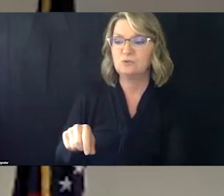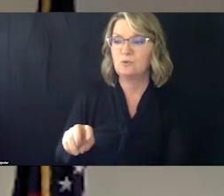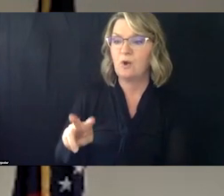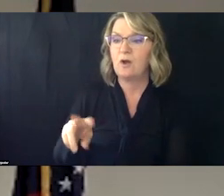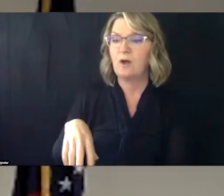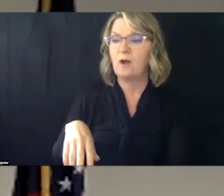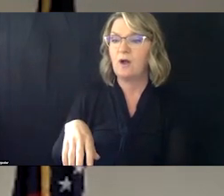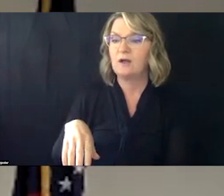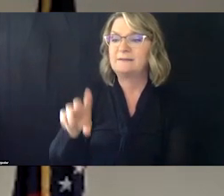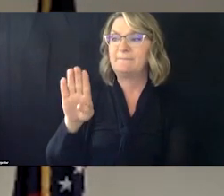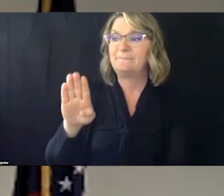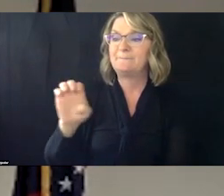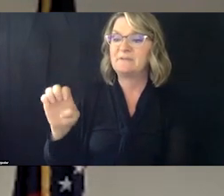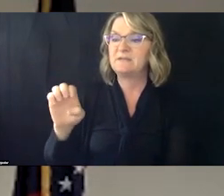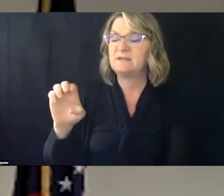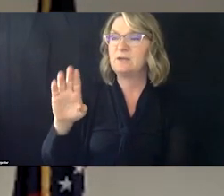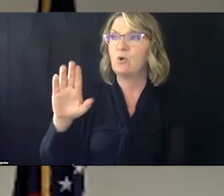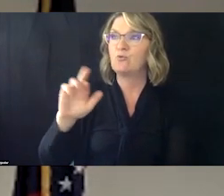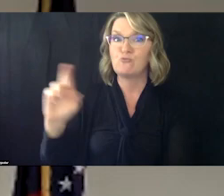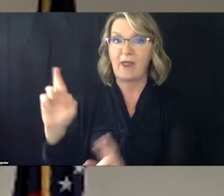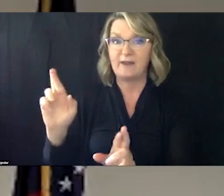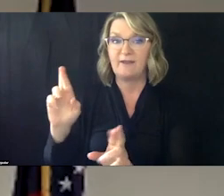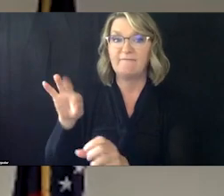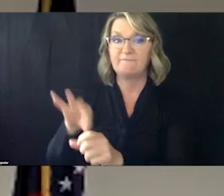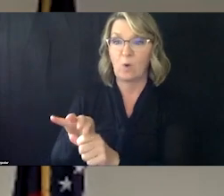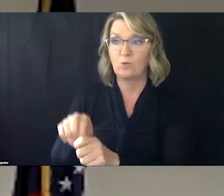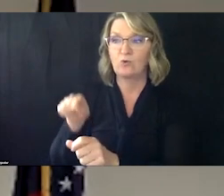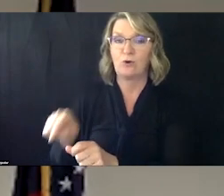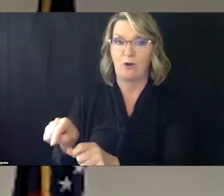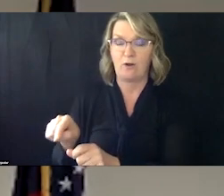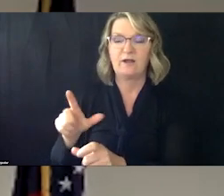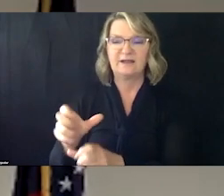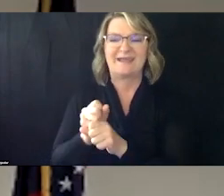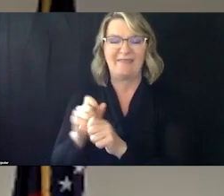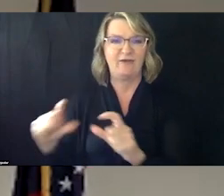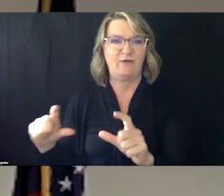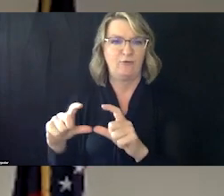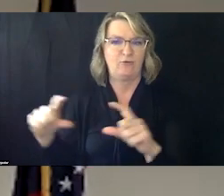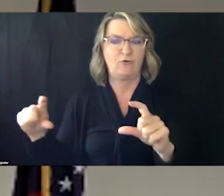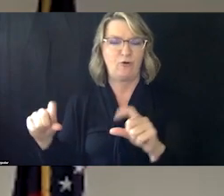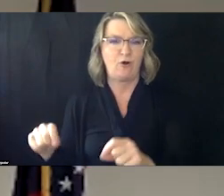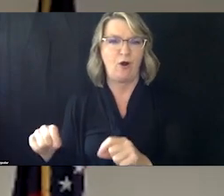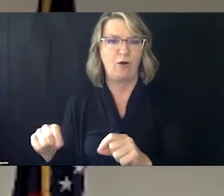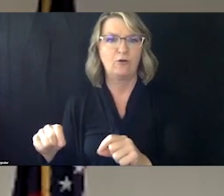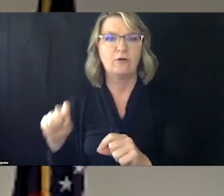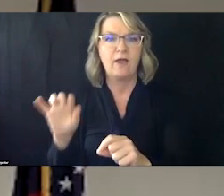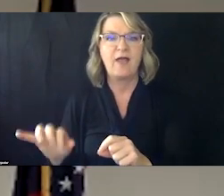a utility bill that's been issued within the last 90 days but for a complete list go to our website